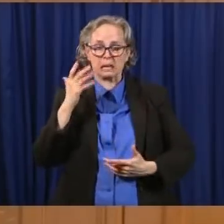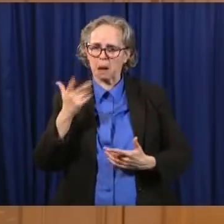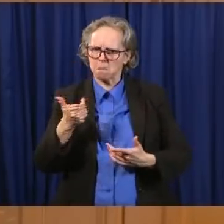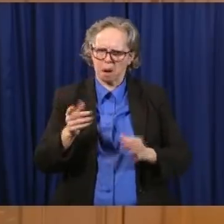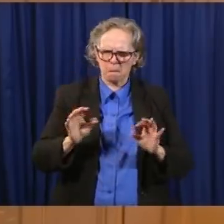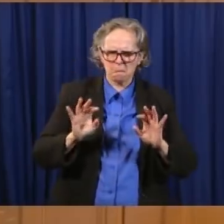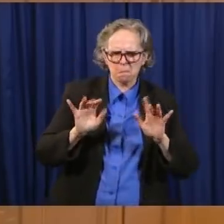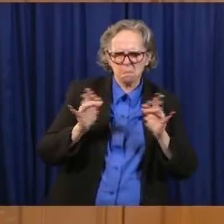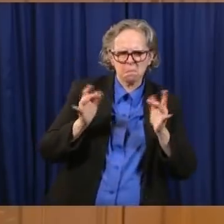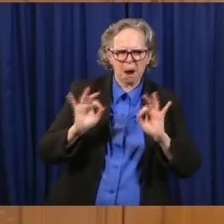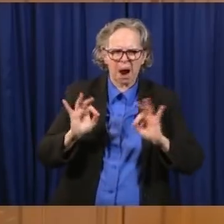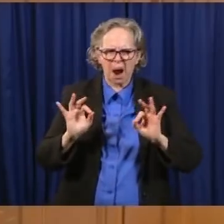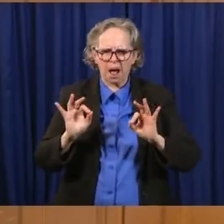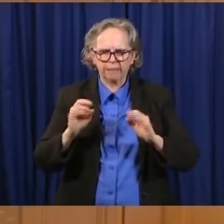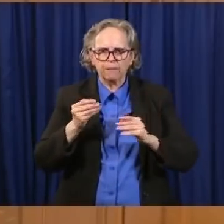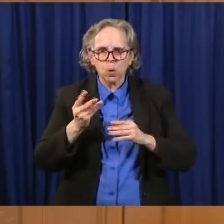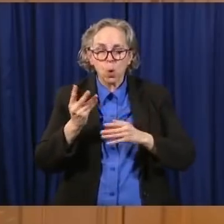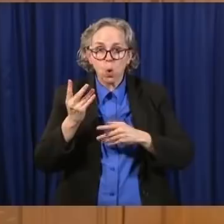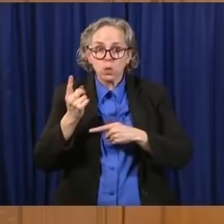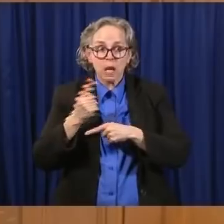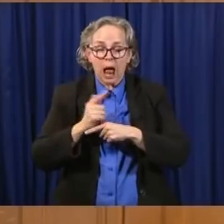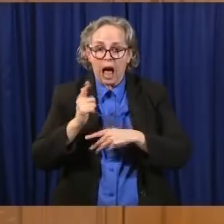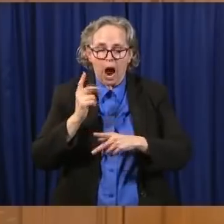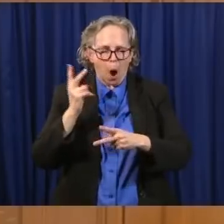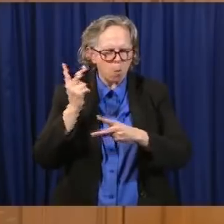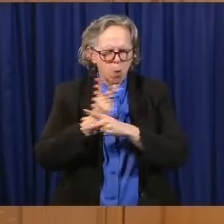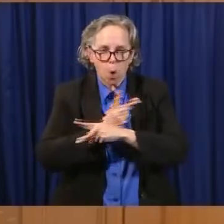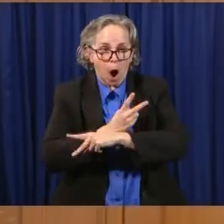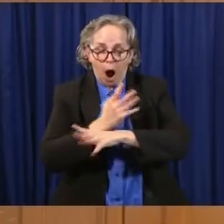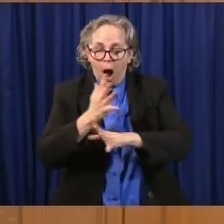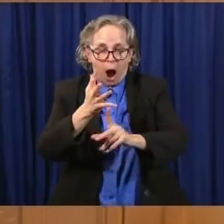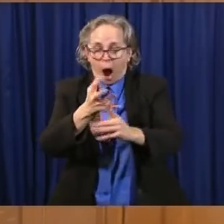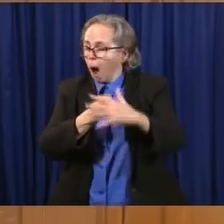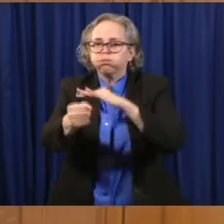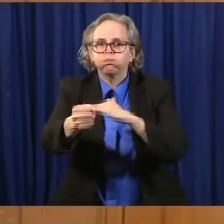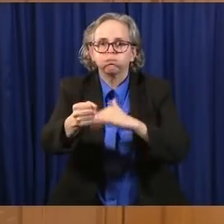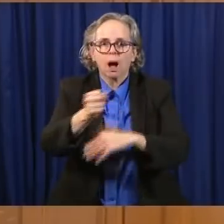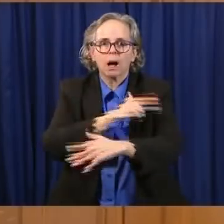AND DAYS BEFORE SOMEONE WHO HAS HIS TO SEISMIC IT SICK ENOUGH TO BE HOSPITALIZED.